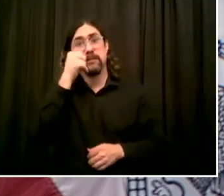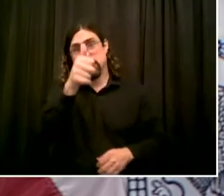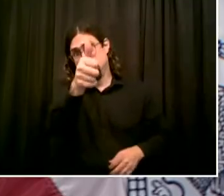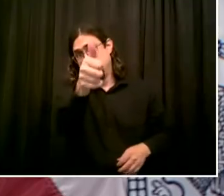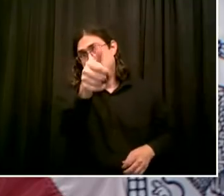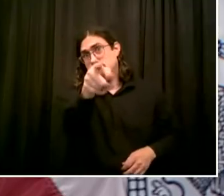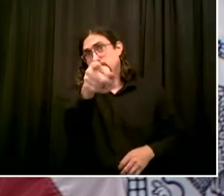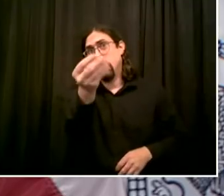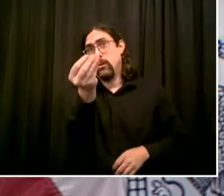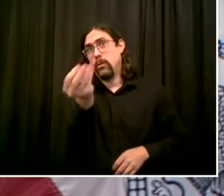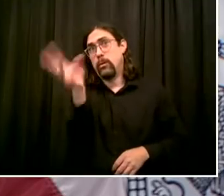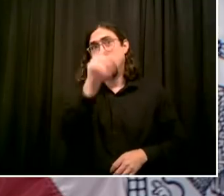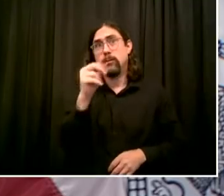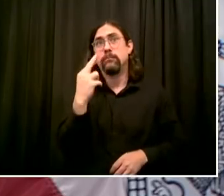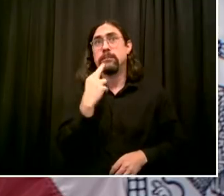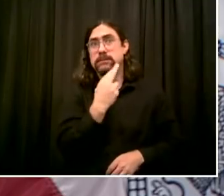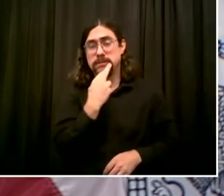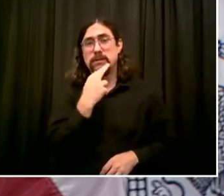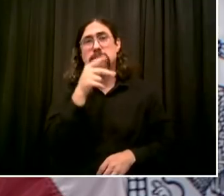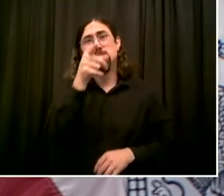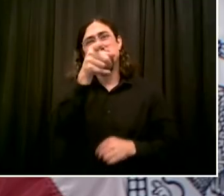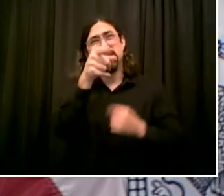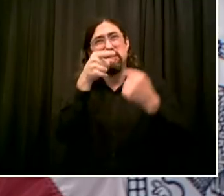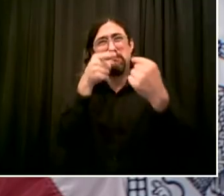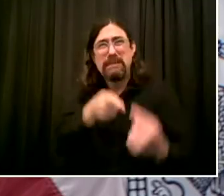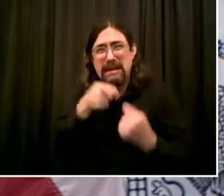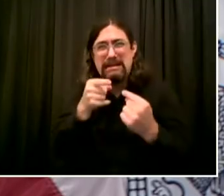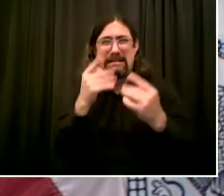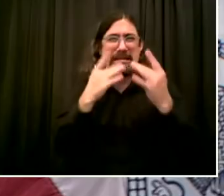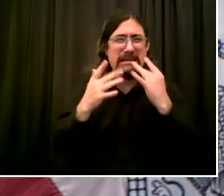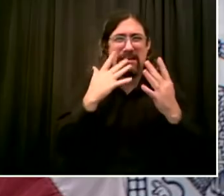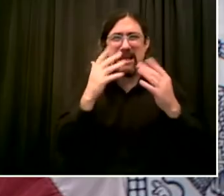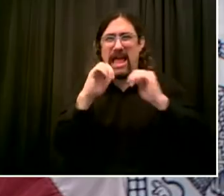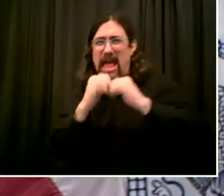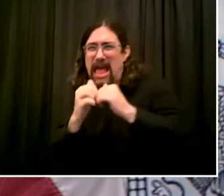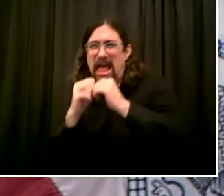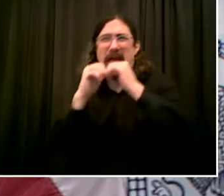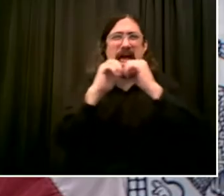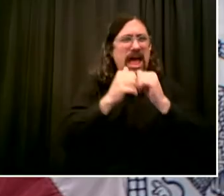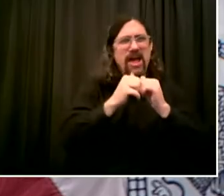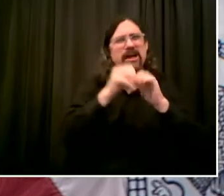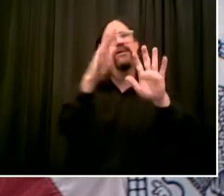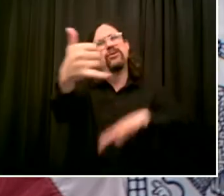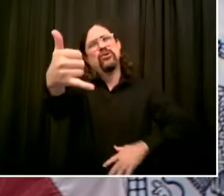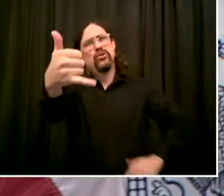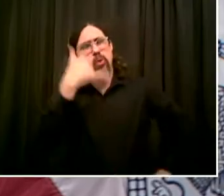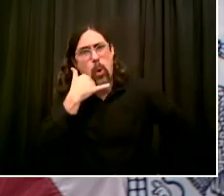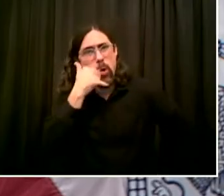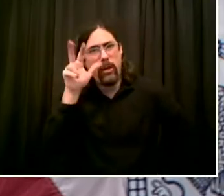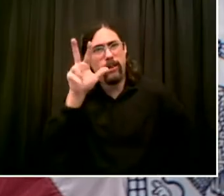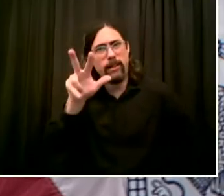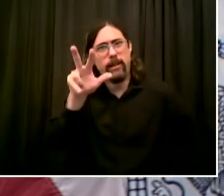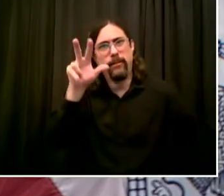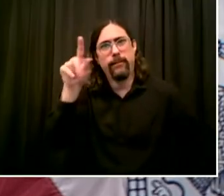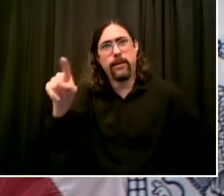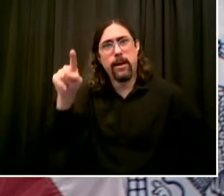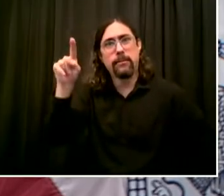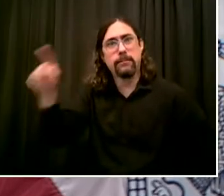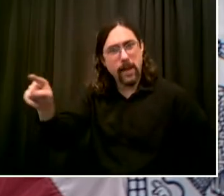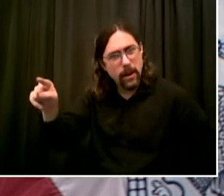PROBLEM YOU DON'T FEEL LIKE YOU ARE GETTING THE RIGHT COOPERATION, PLEASE CALL 31, 1 WE WILL CONNECT